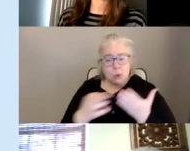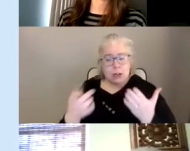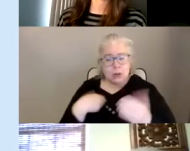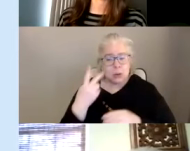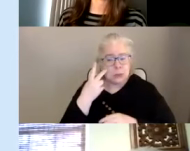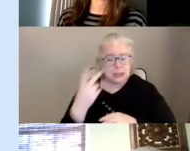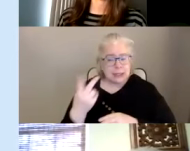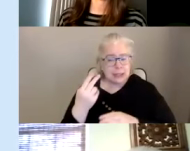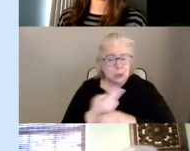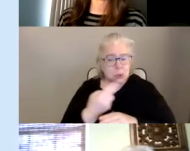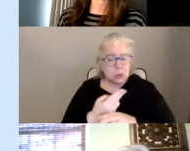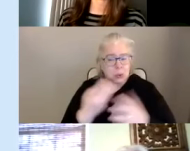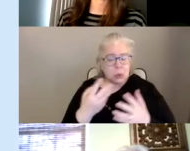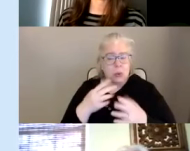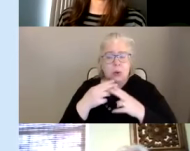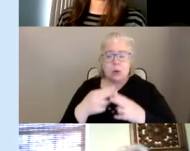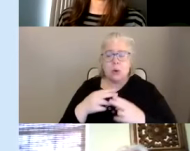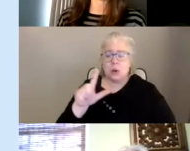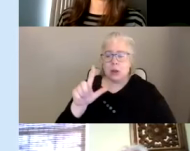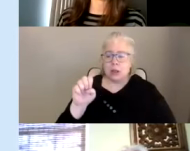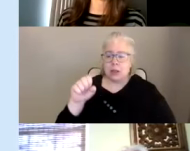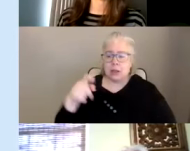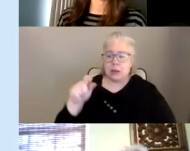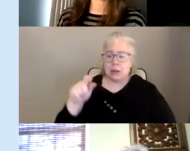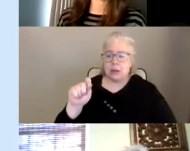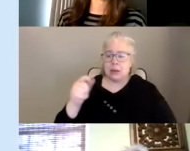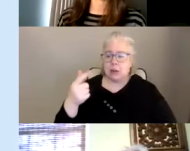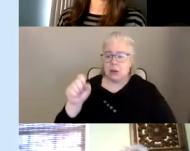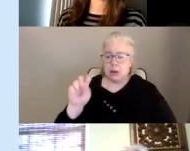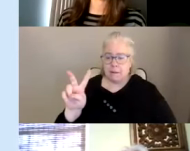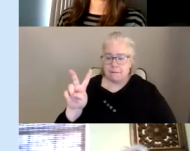is a website called lep.gov.